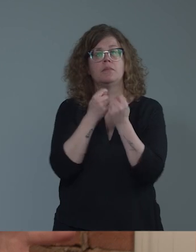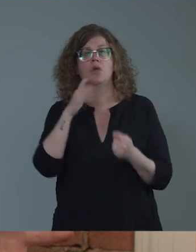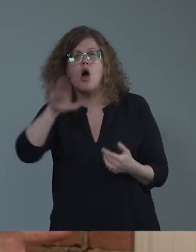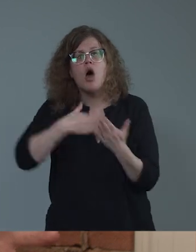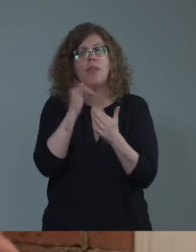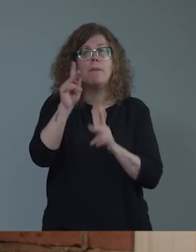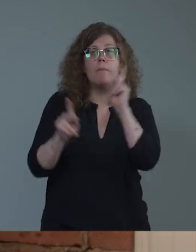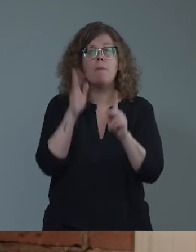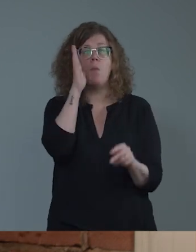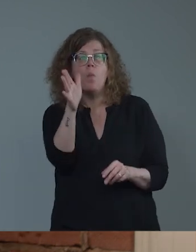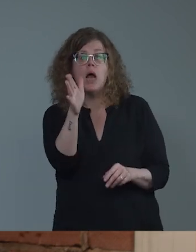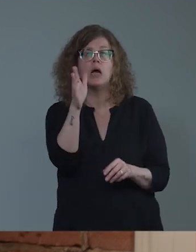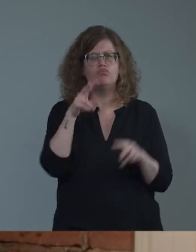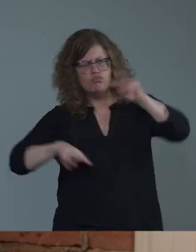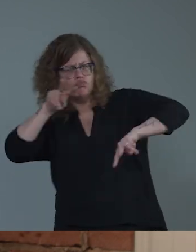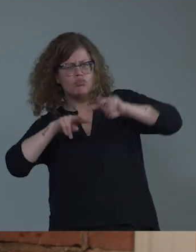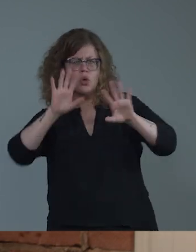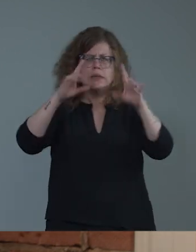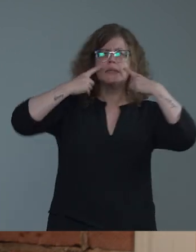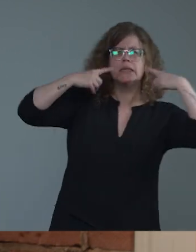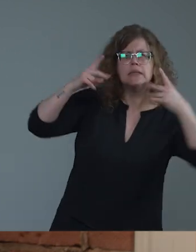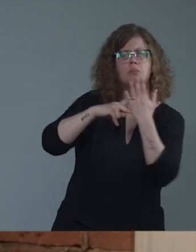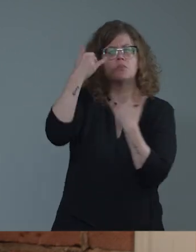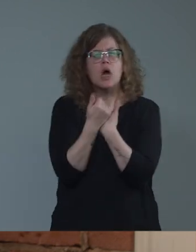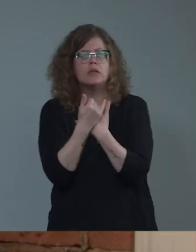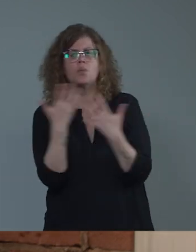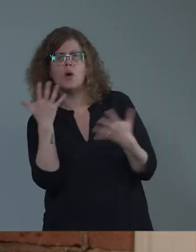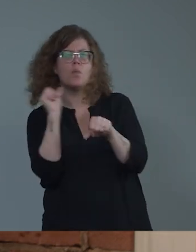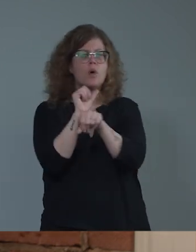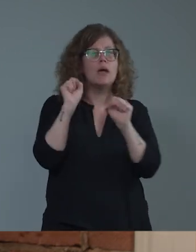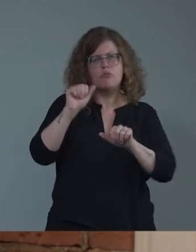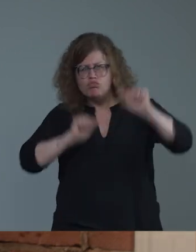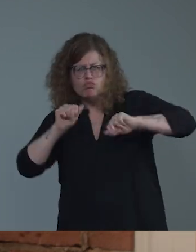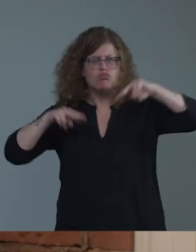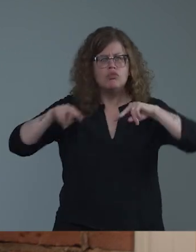the project and your overall project team. Those are the people who are going to oversee